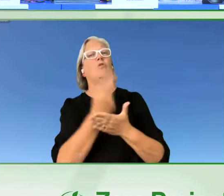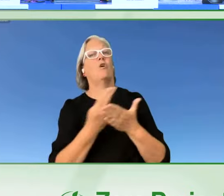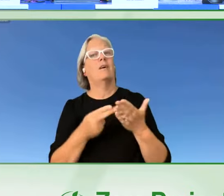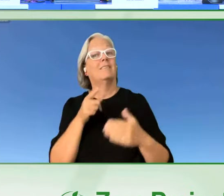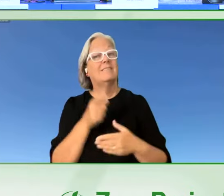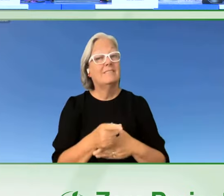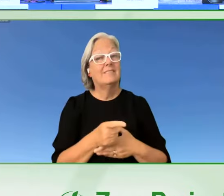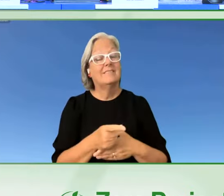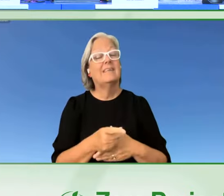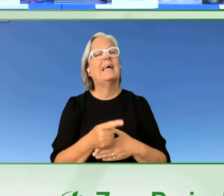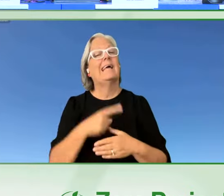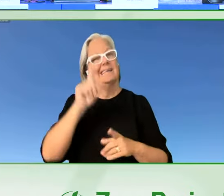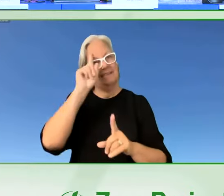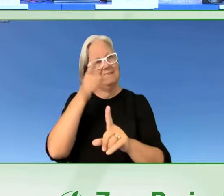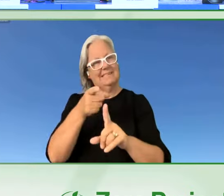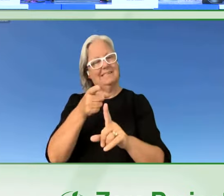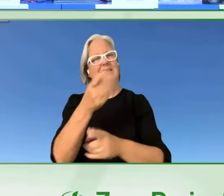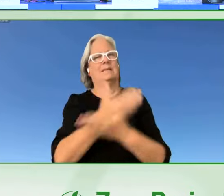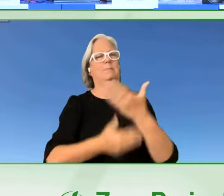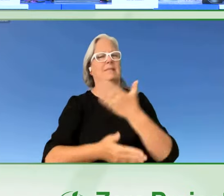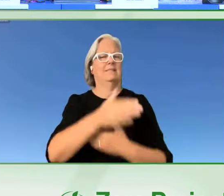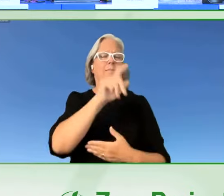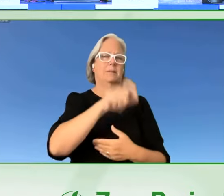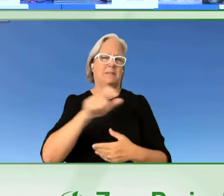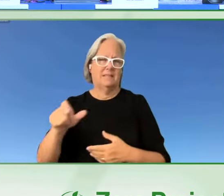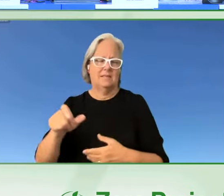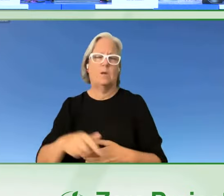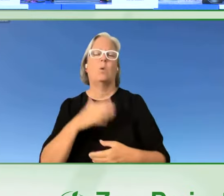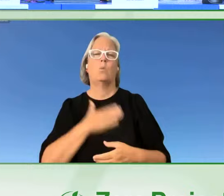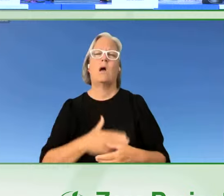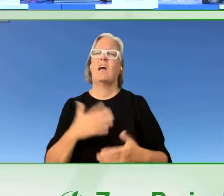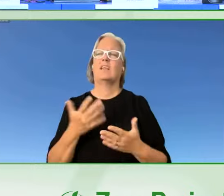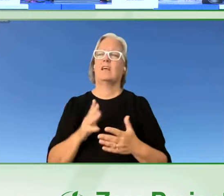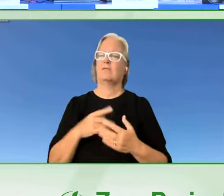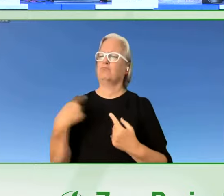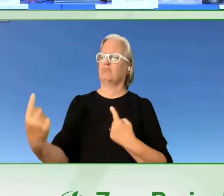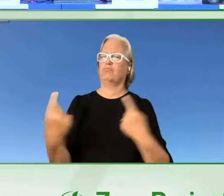One is legislation, we need laws and policies that mandate this.